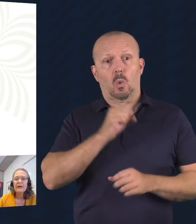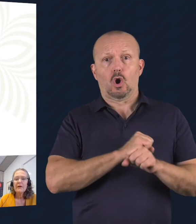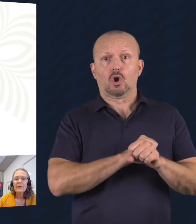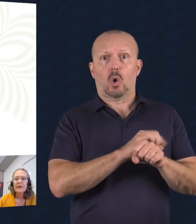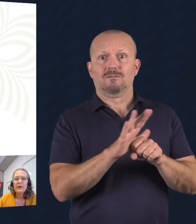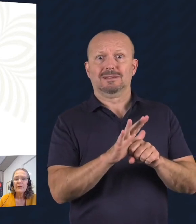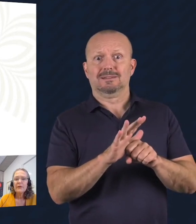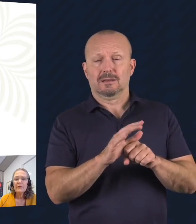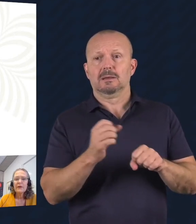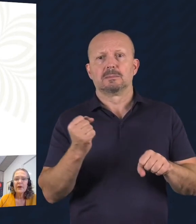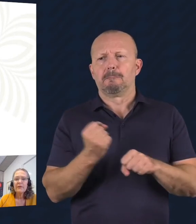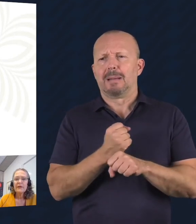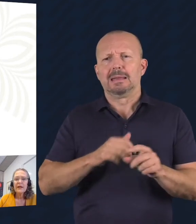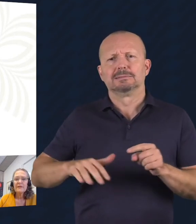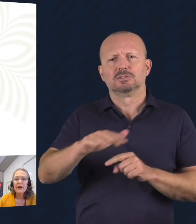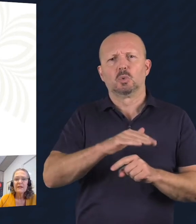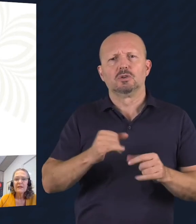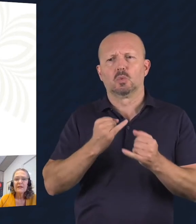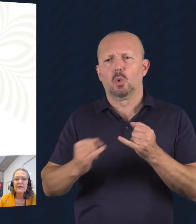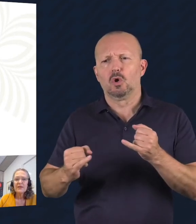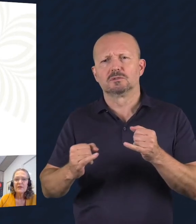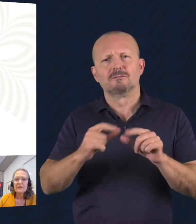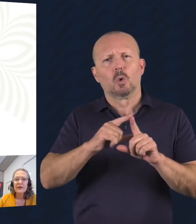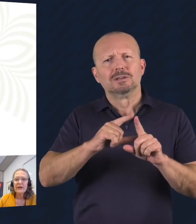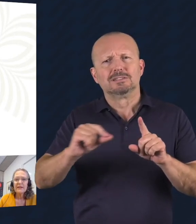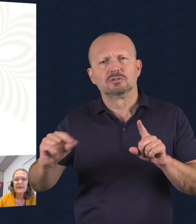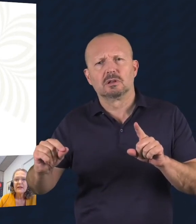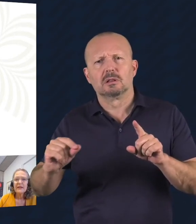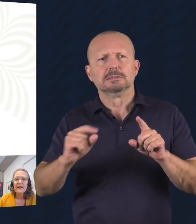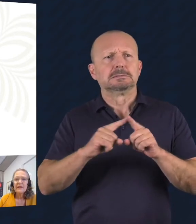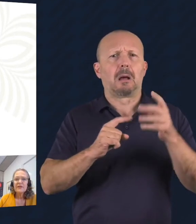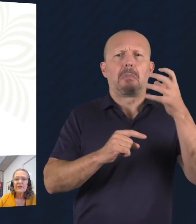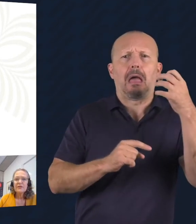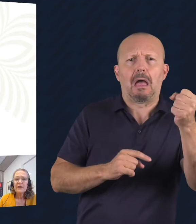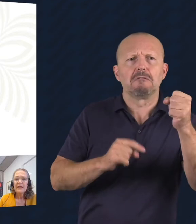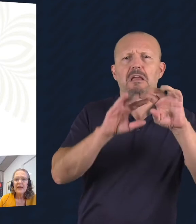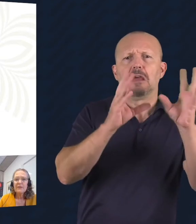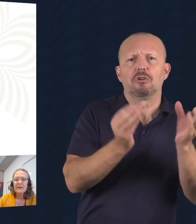We know that COVID has widened the digital divide and that digital inequity